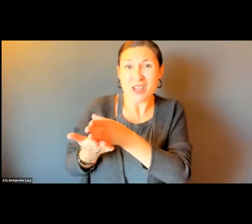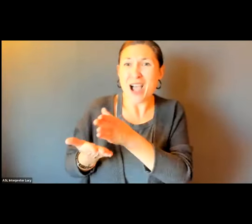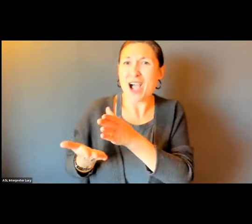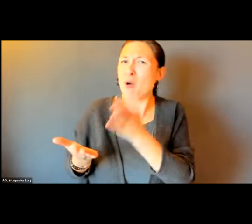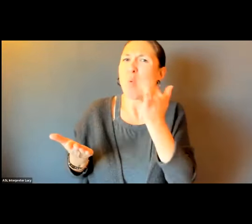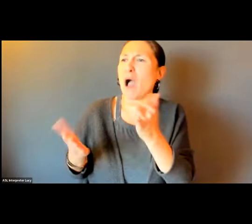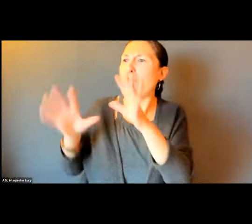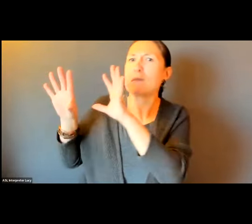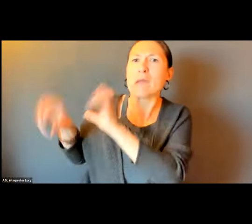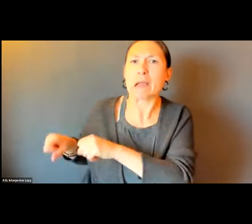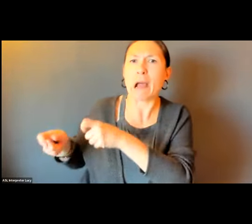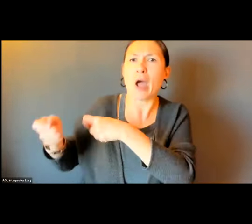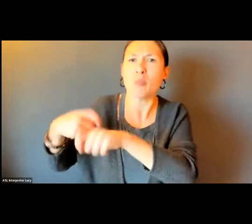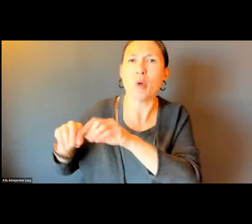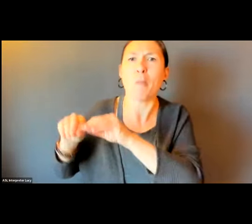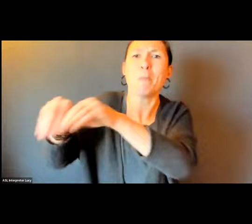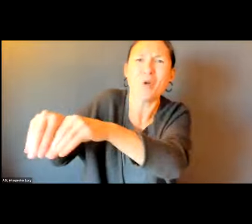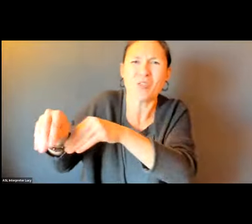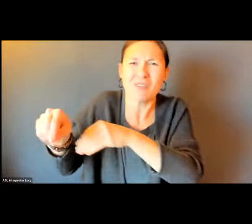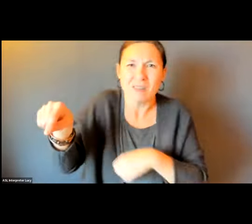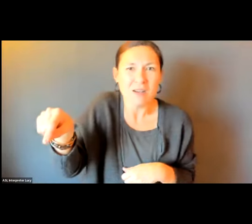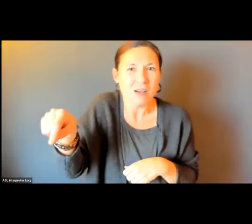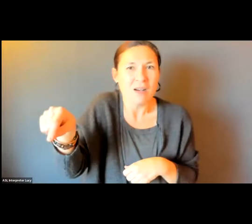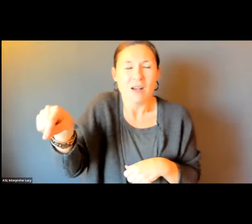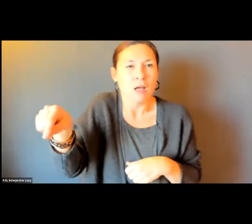37.